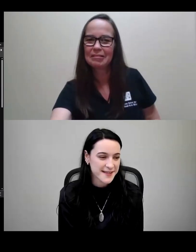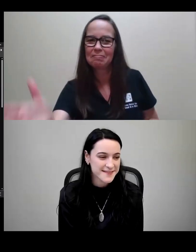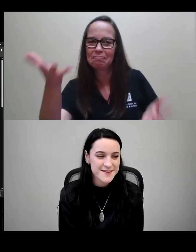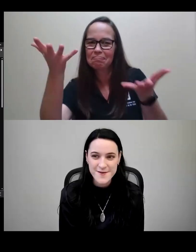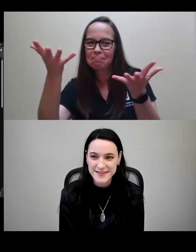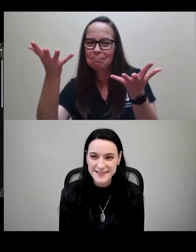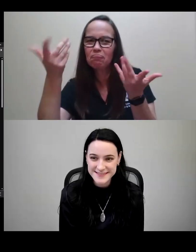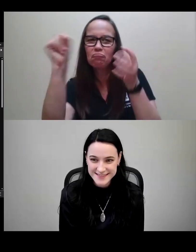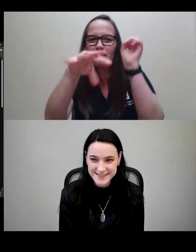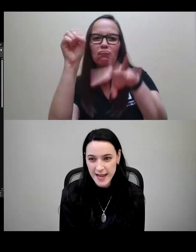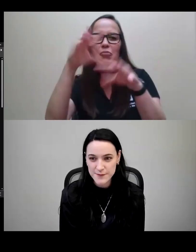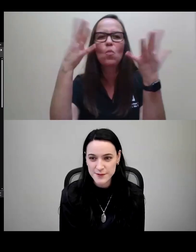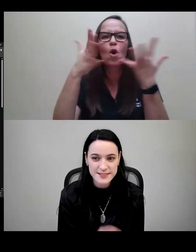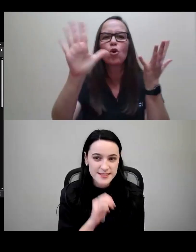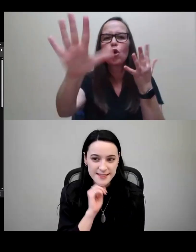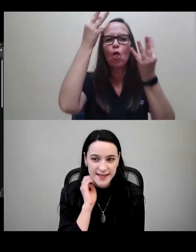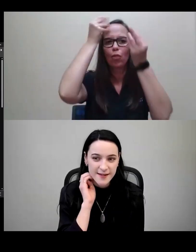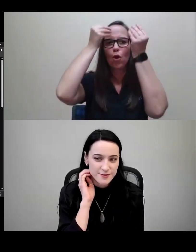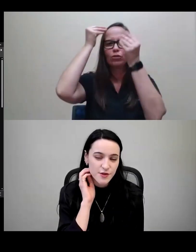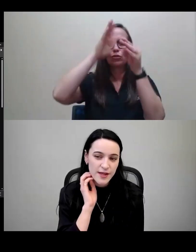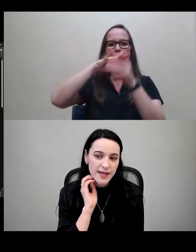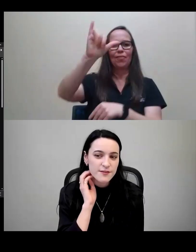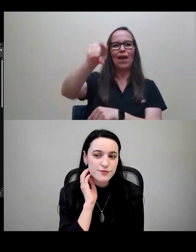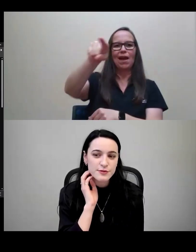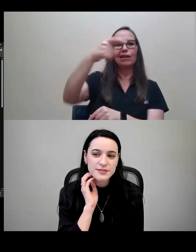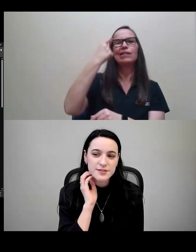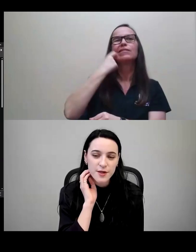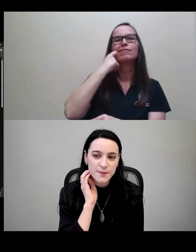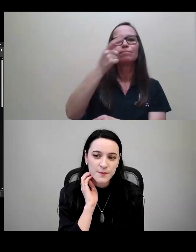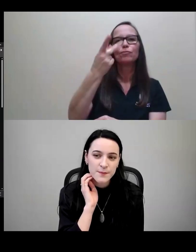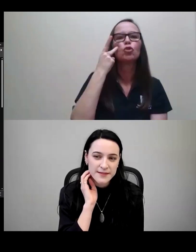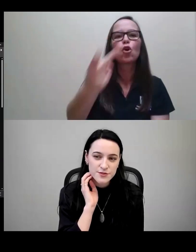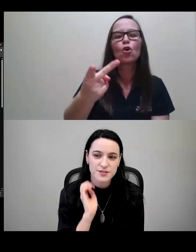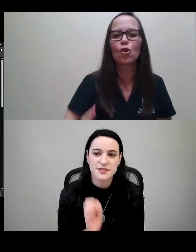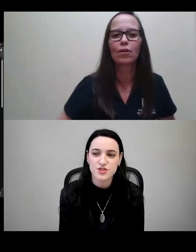Giggling at the comments. Happy to see it now. So, go ahead and throw in some answers